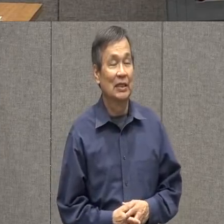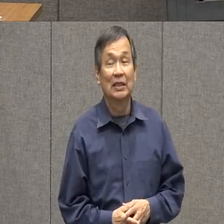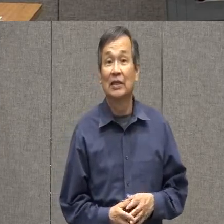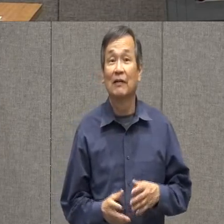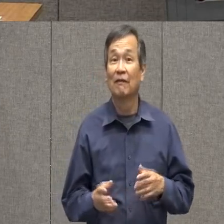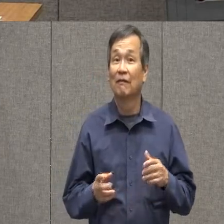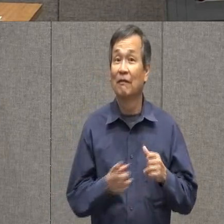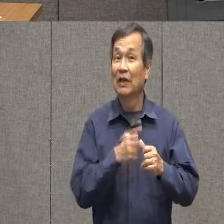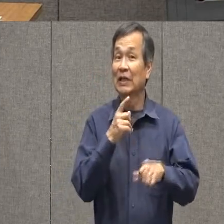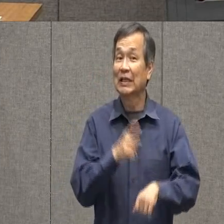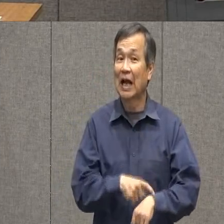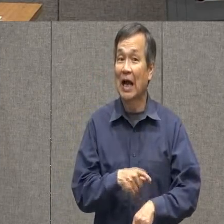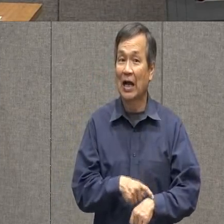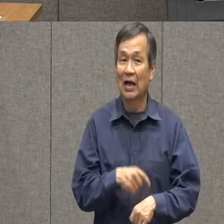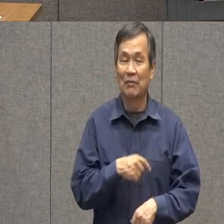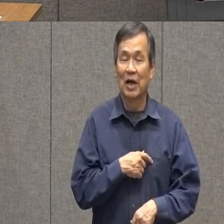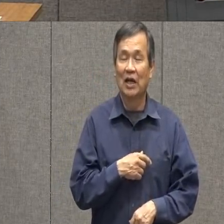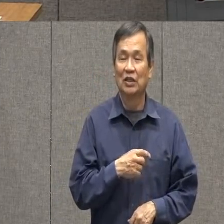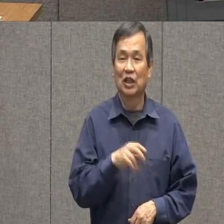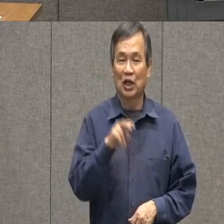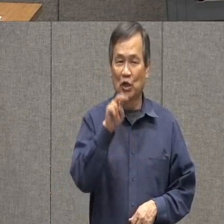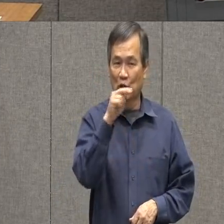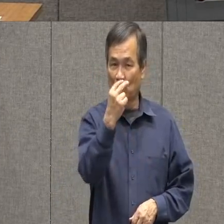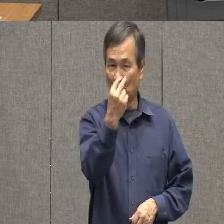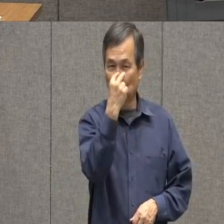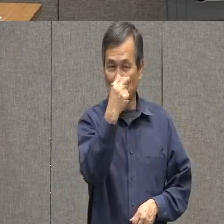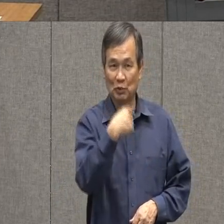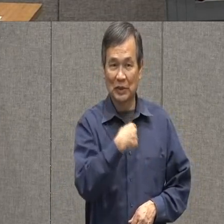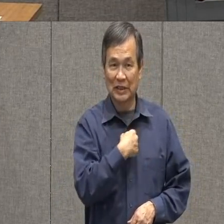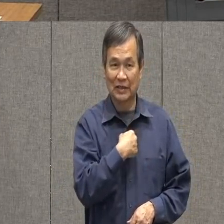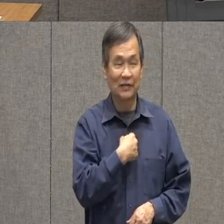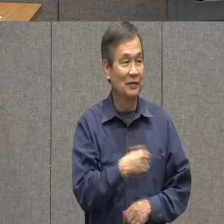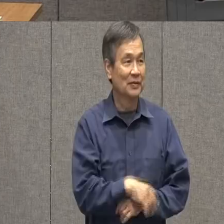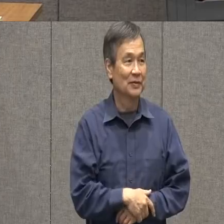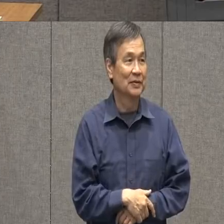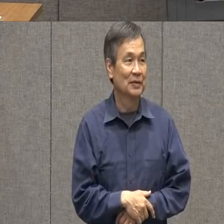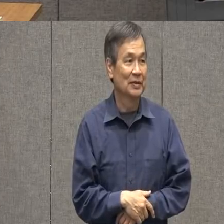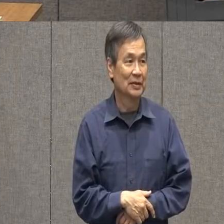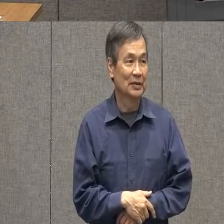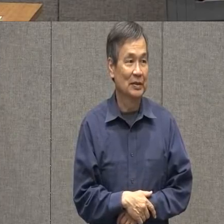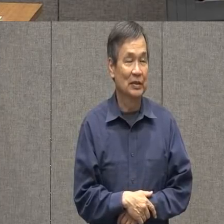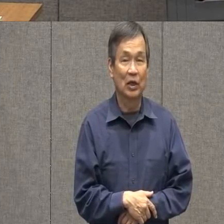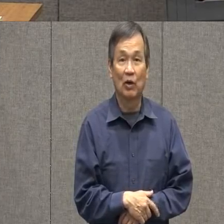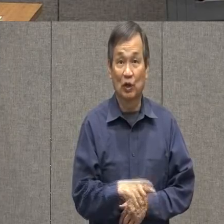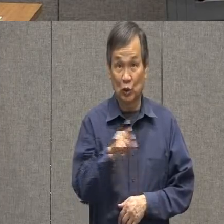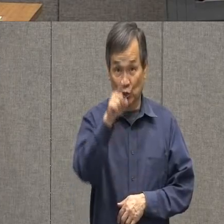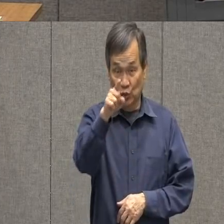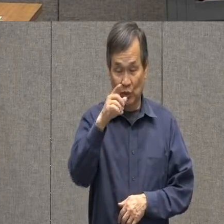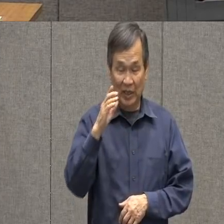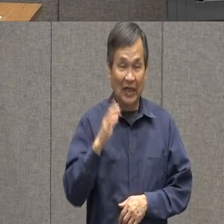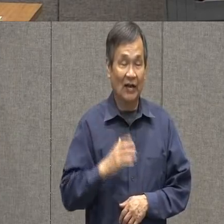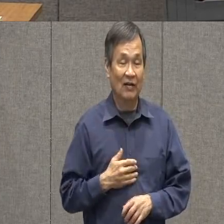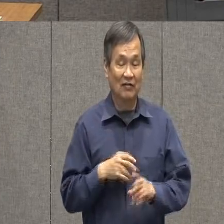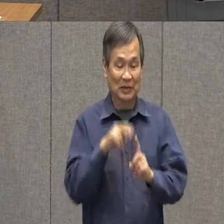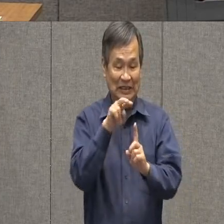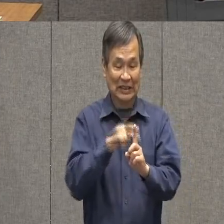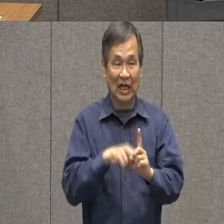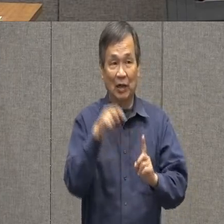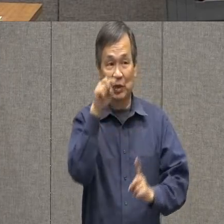I'm gonna face her so she has it a little bit easier and you're gonna have a little bit of side body which is gonna be different for you.